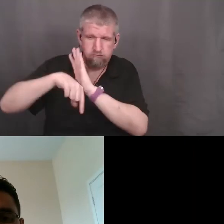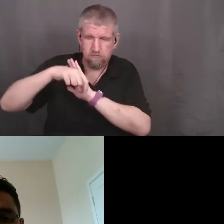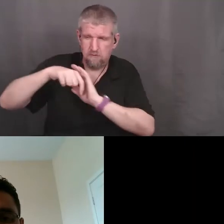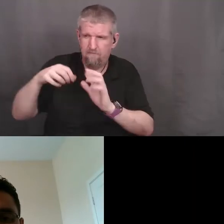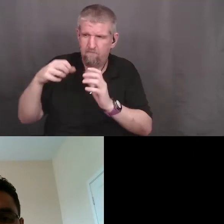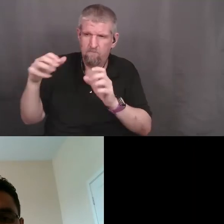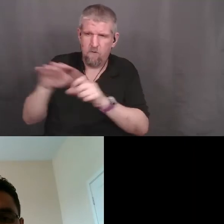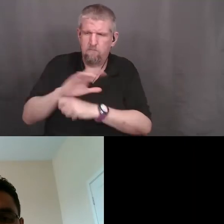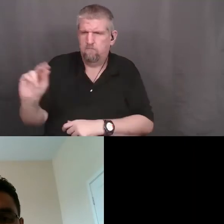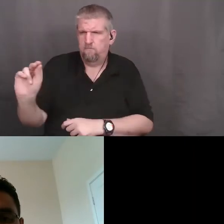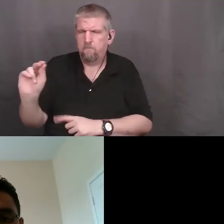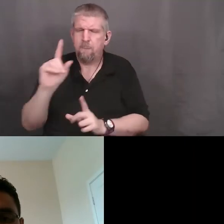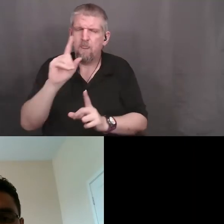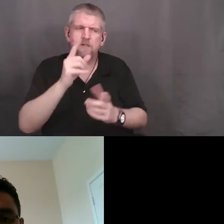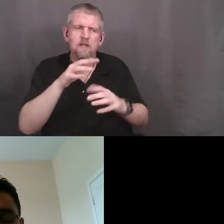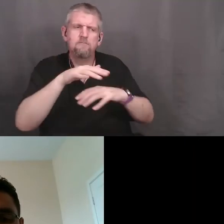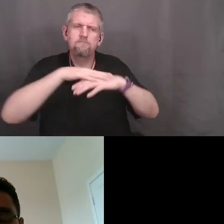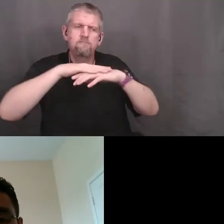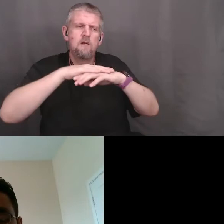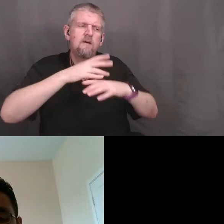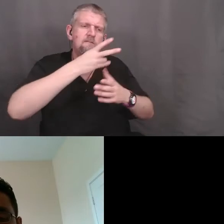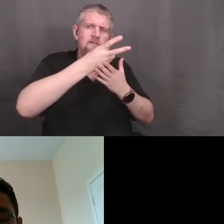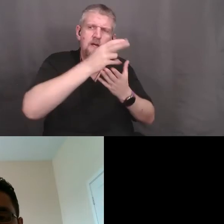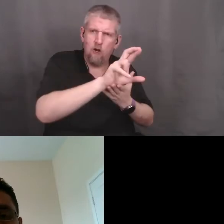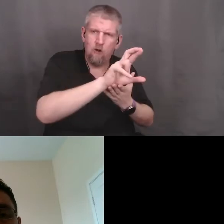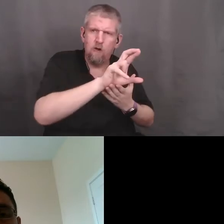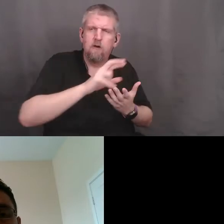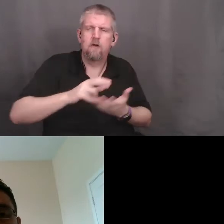of vocational rehabilitation services and the Client Assistance Program.